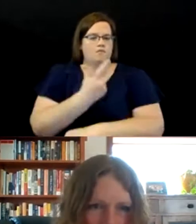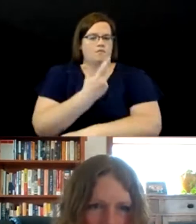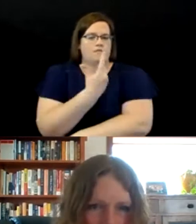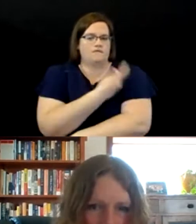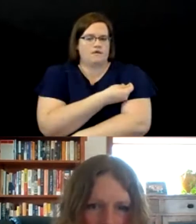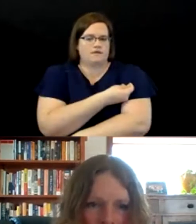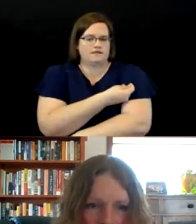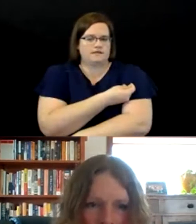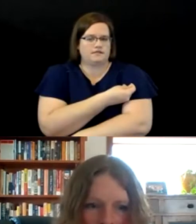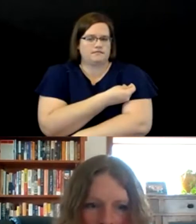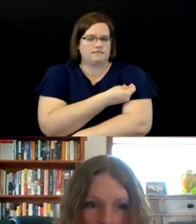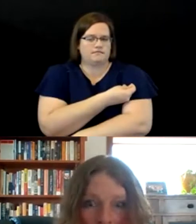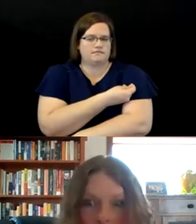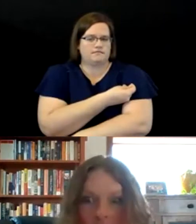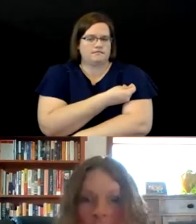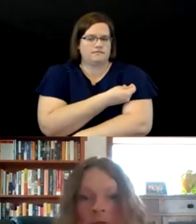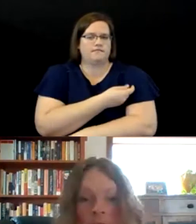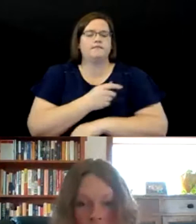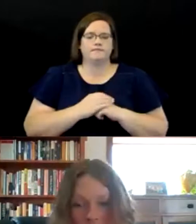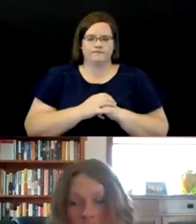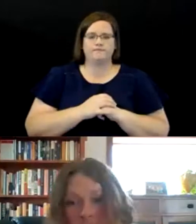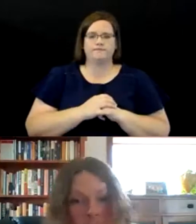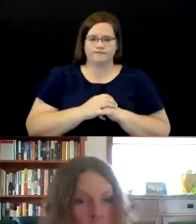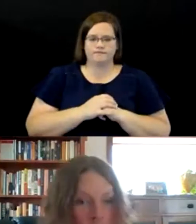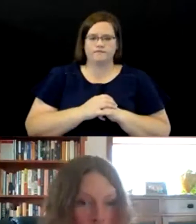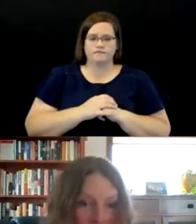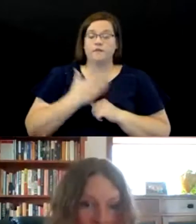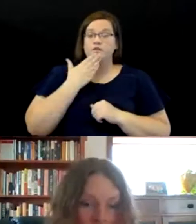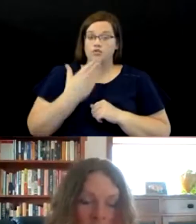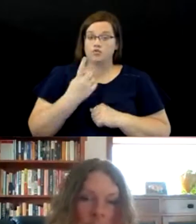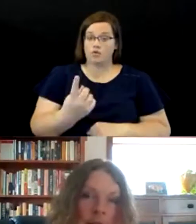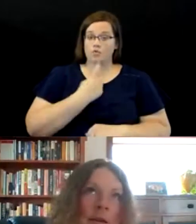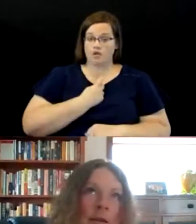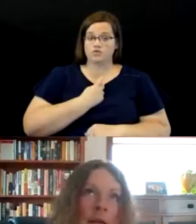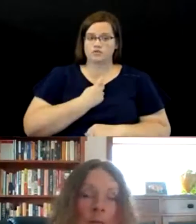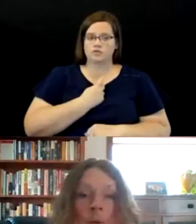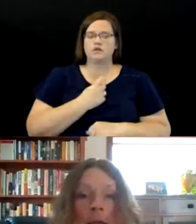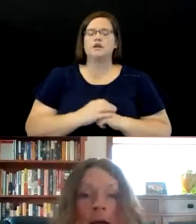Monica: Yeah, so those are really good questions. I think we have